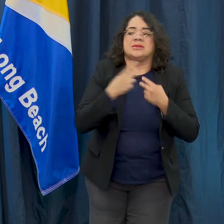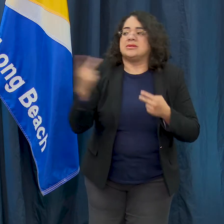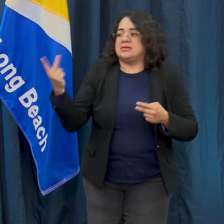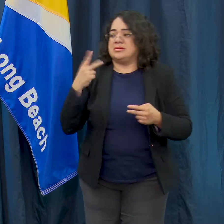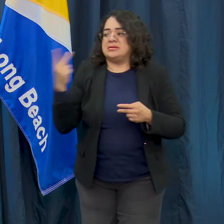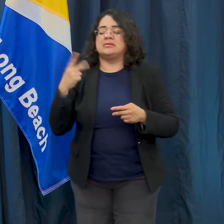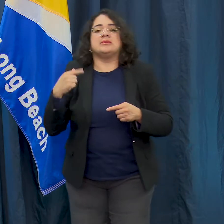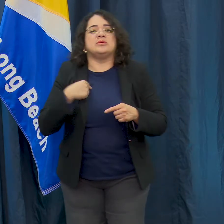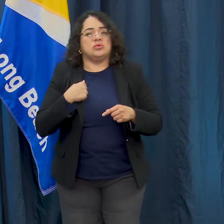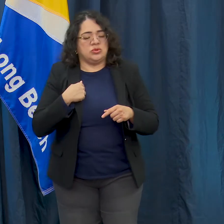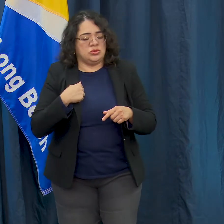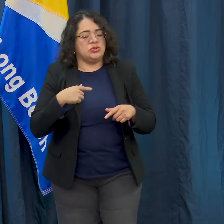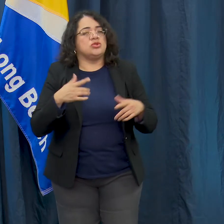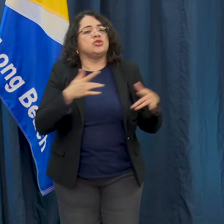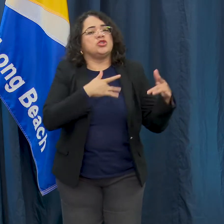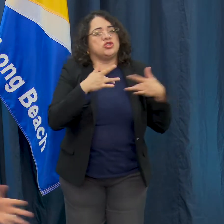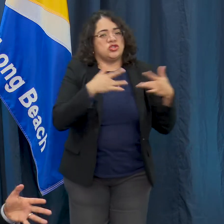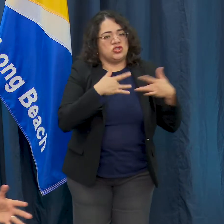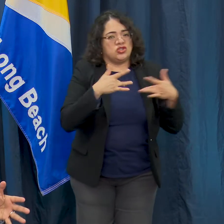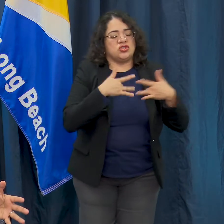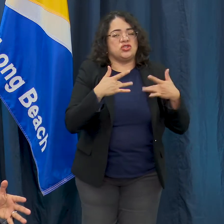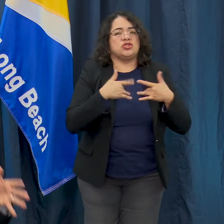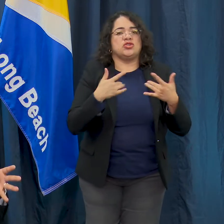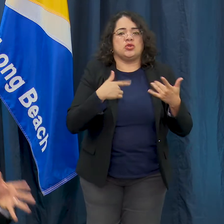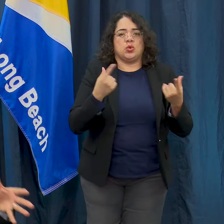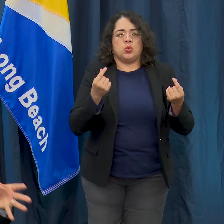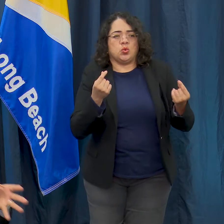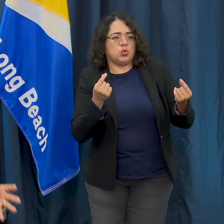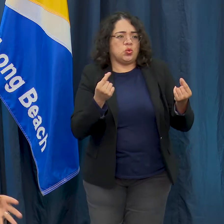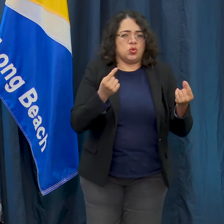are kind of triaging everything we can right now to get the most people at risk